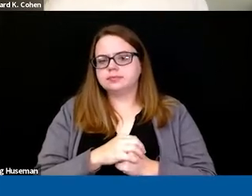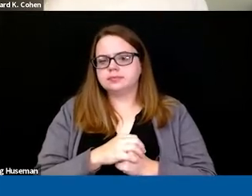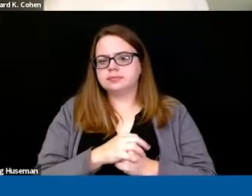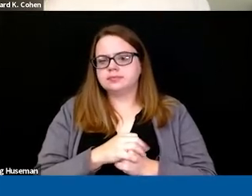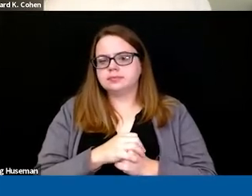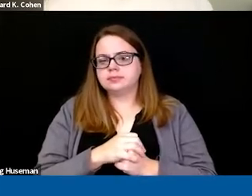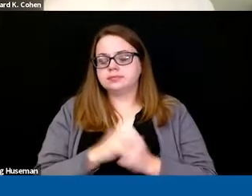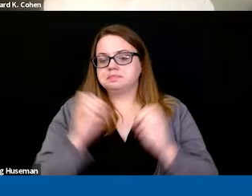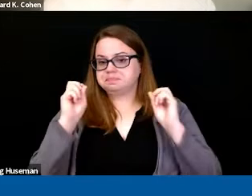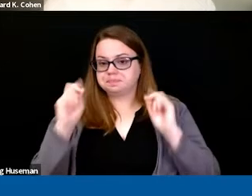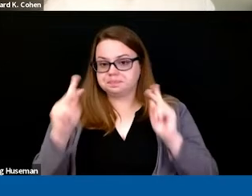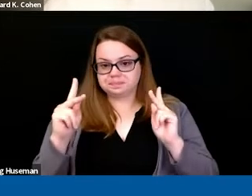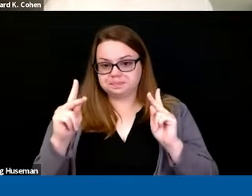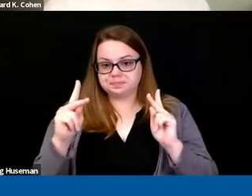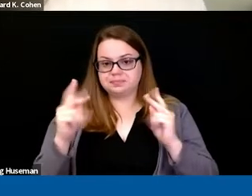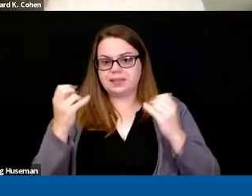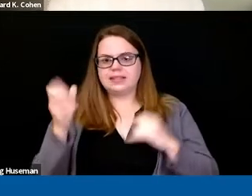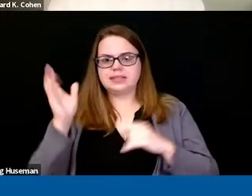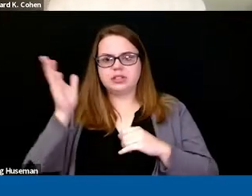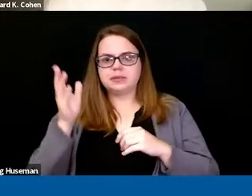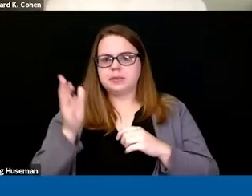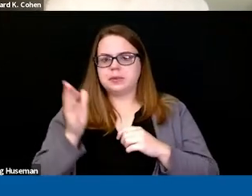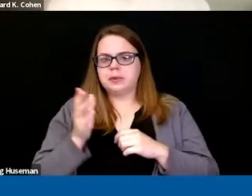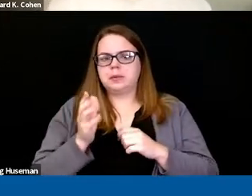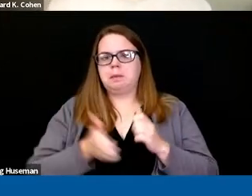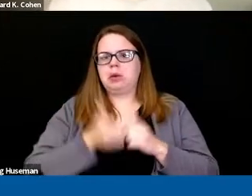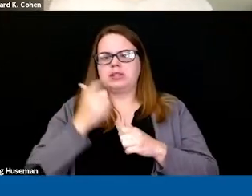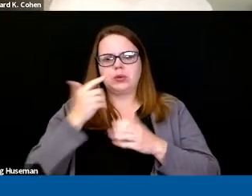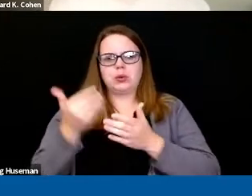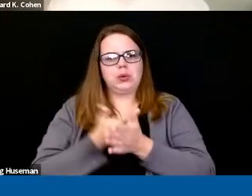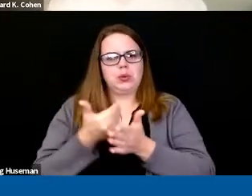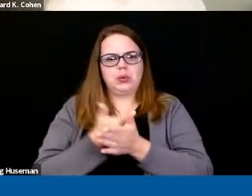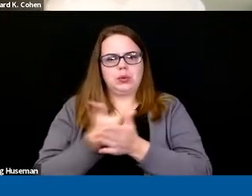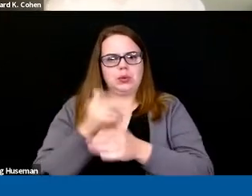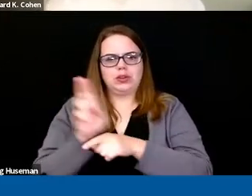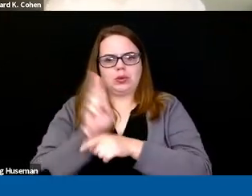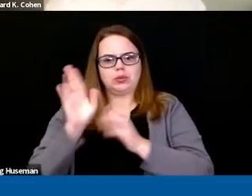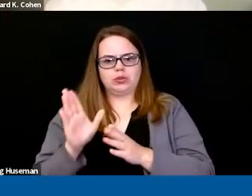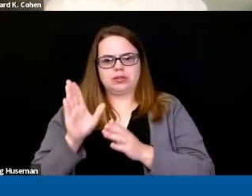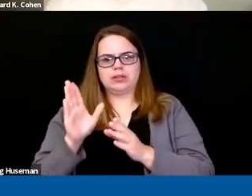All right, so this presentation is mostly for new users of ARIA and I'm basically gonna be walking you through documentation